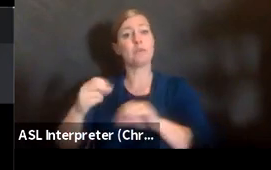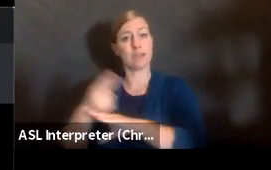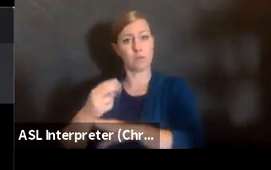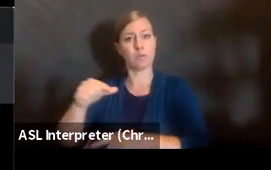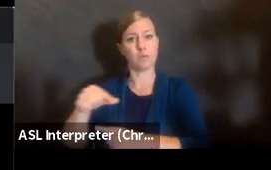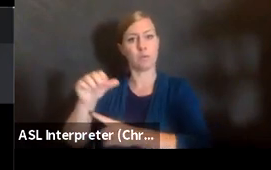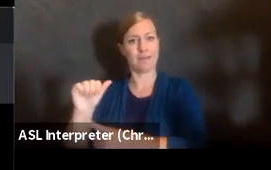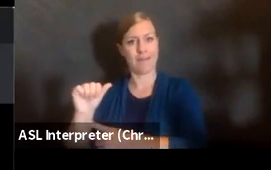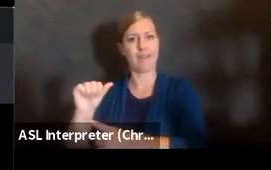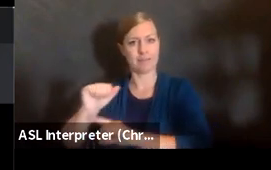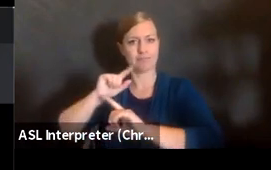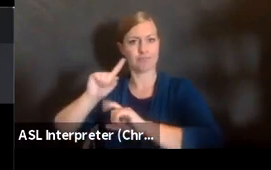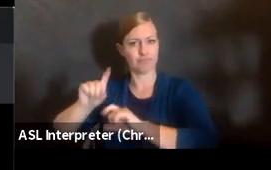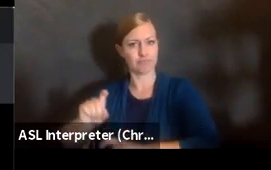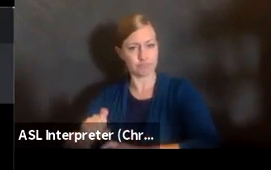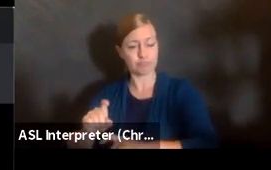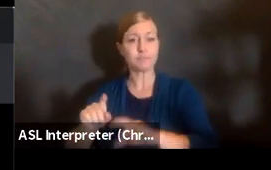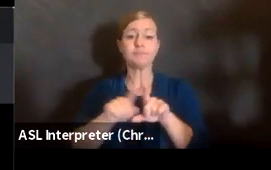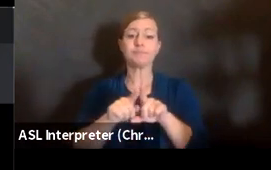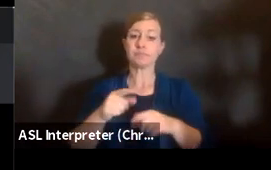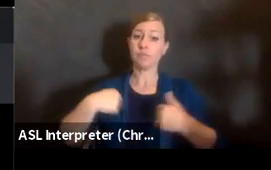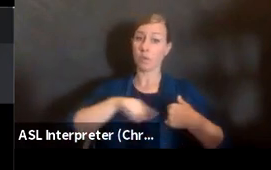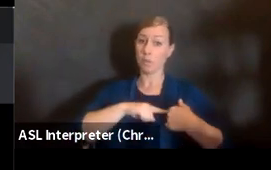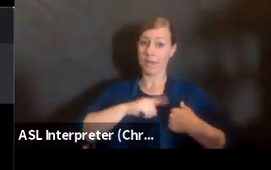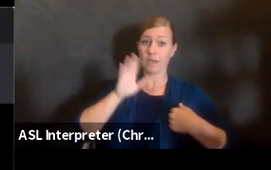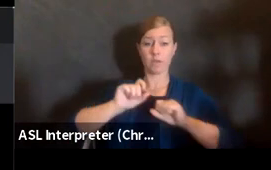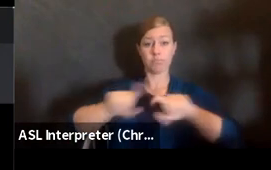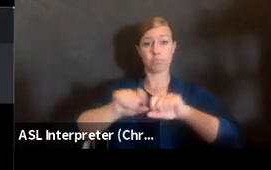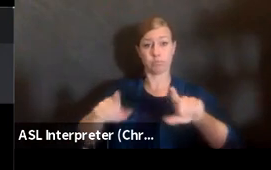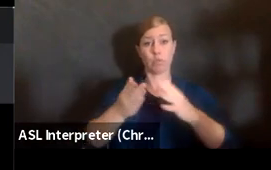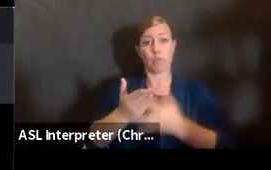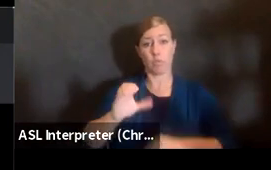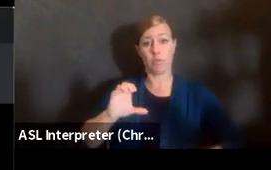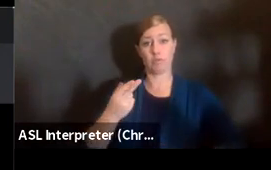Jeff Crawford: I also noticed that there's some links in there that we didn't get to mention yesterday, but you might want to investigate on your own.